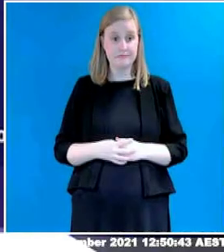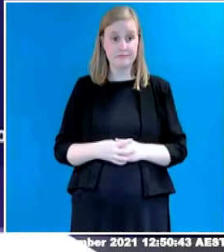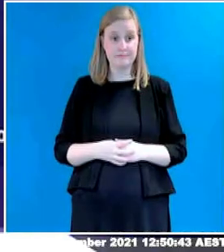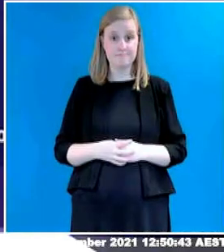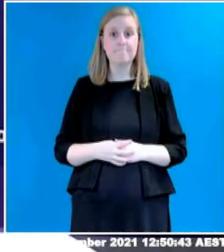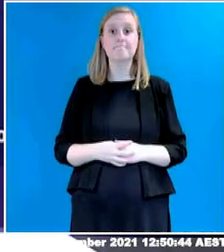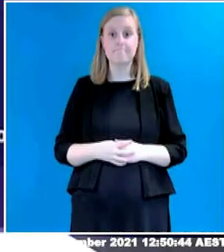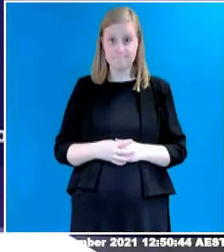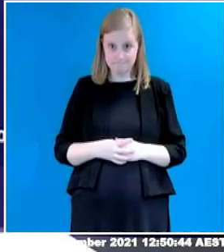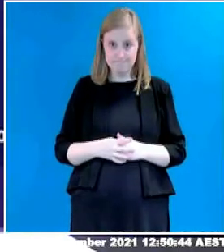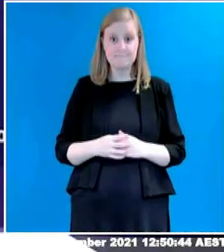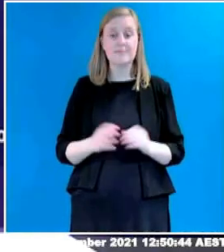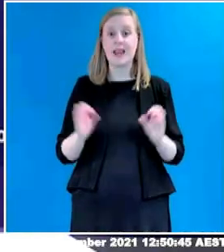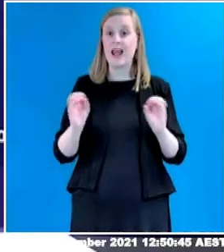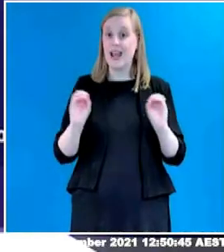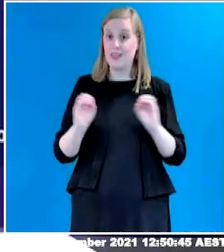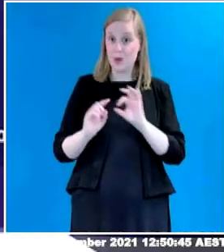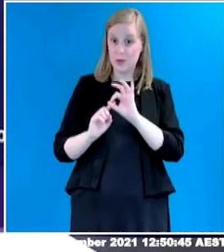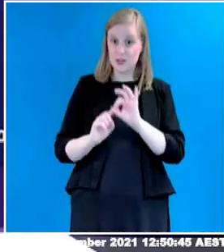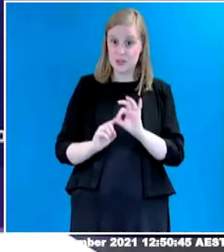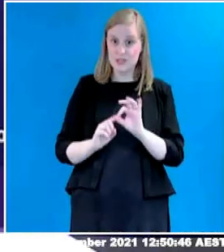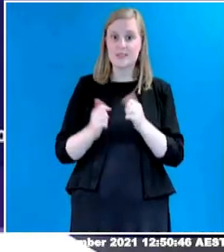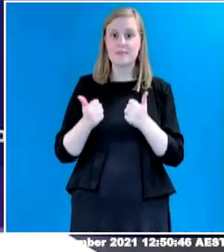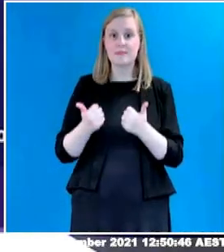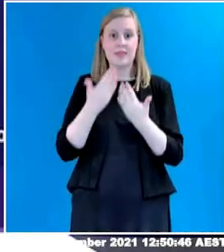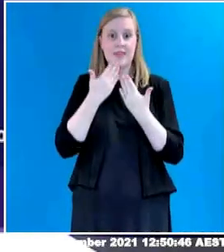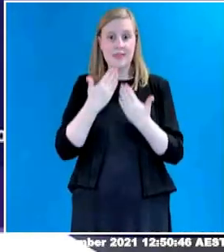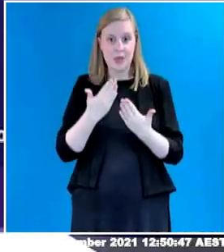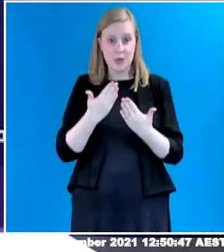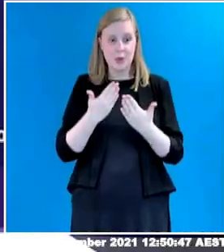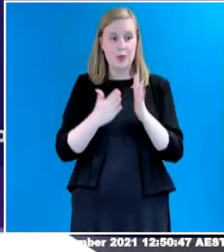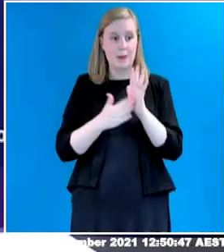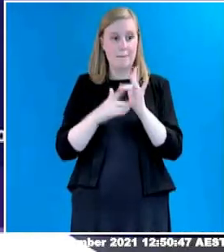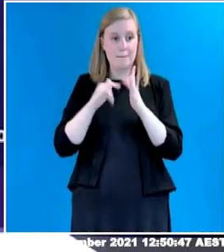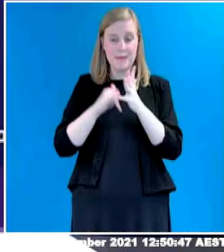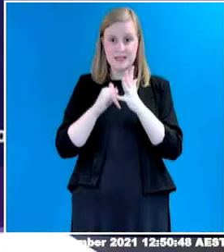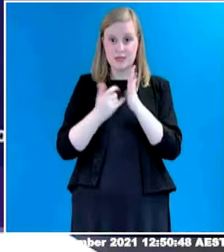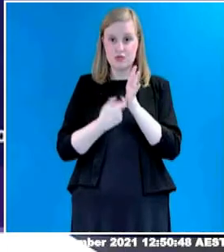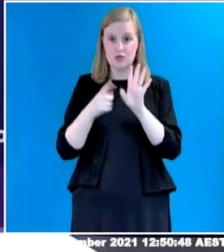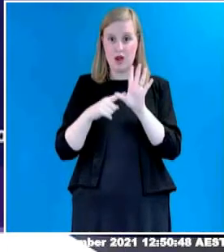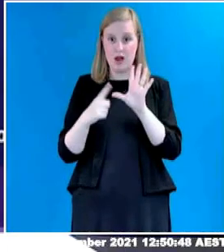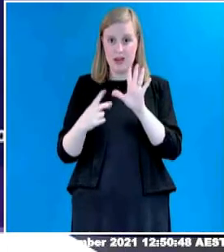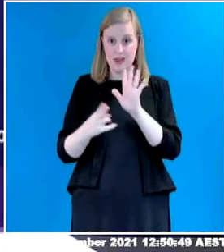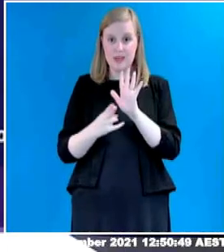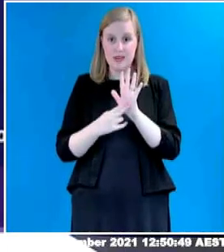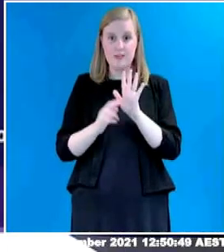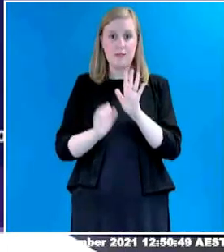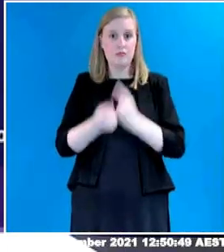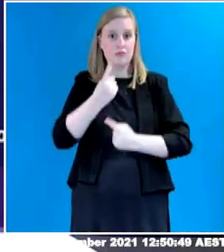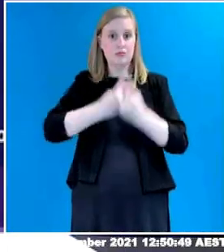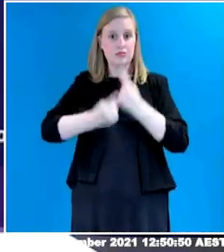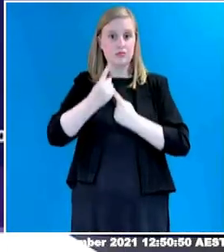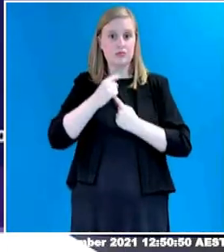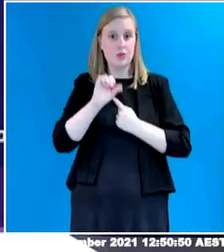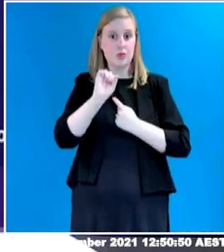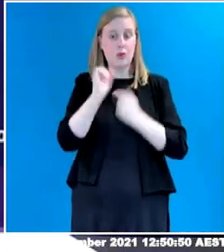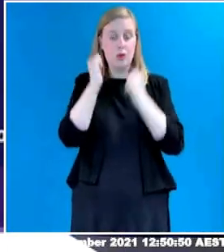That is correct. Thank you very much, Ms Ryan, for giving your evidence so clearly